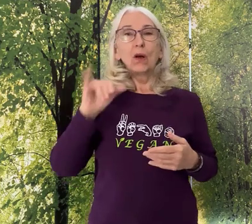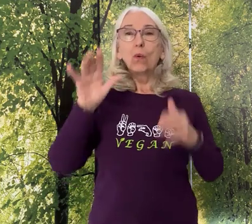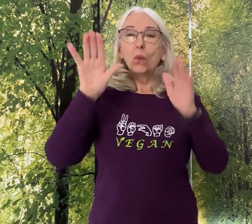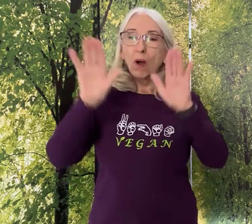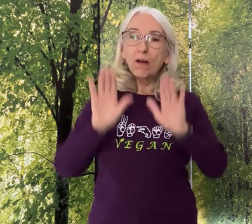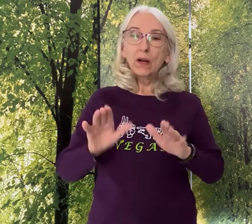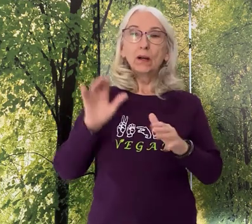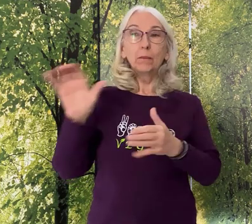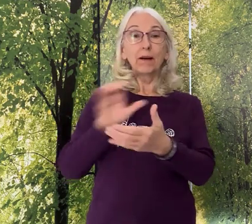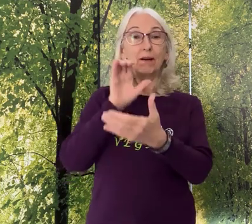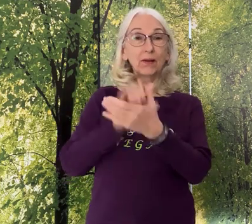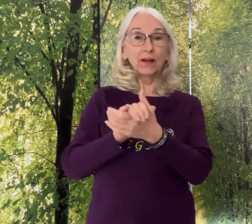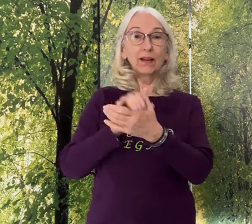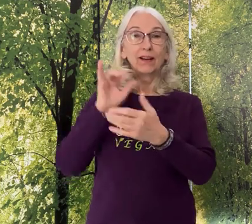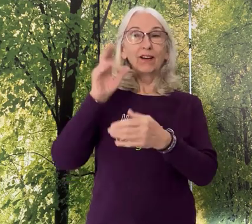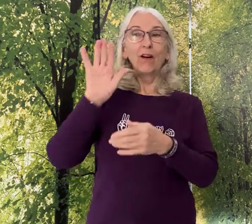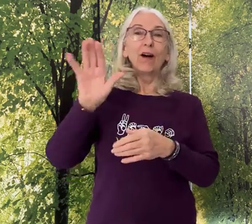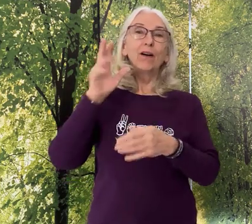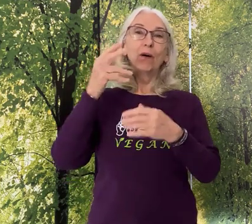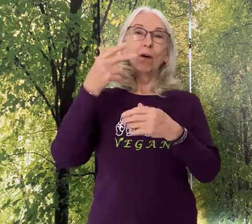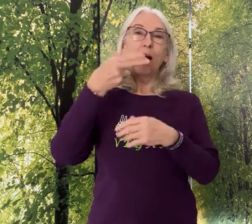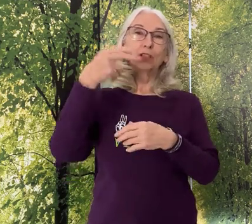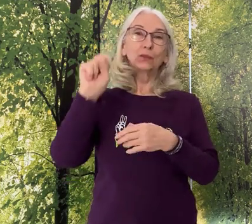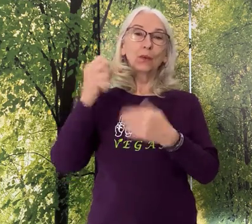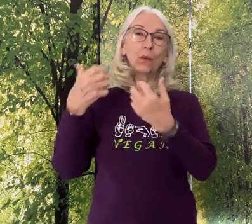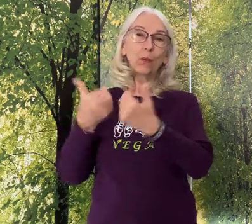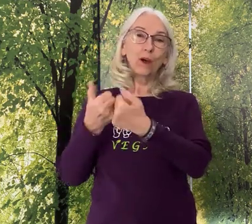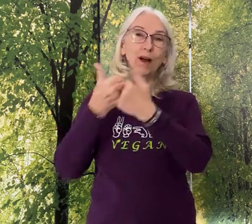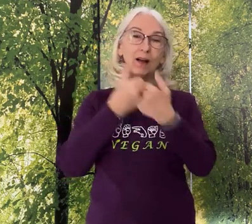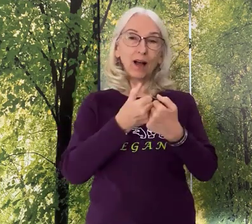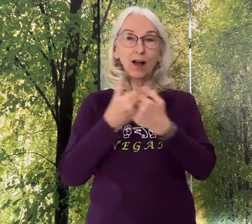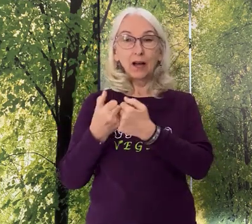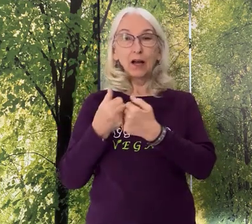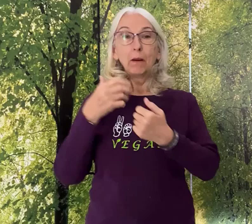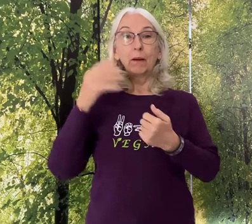and had a wonderful marriage to her high school sweetheart